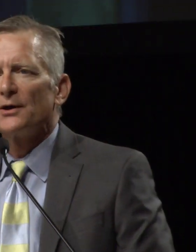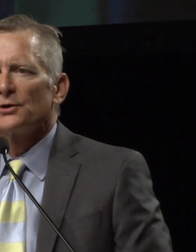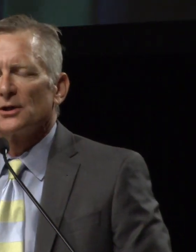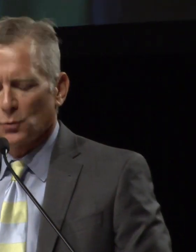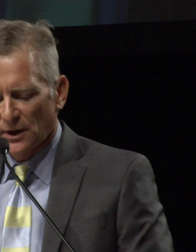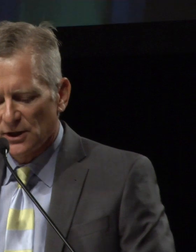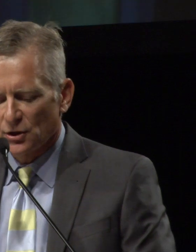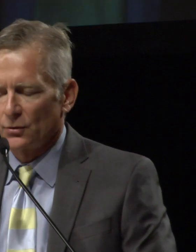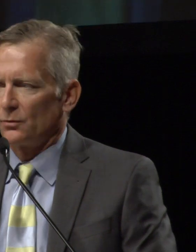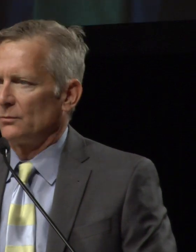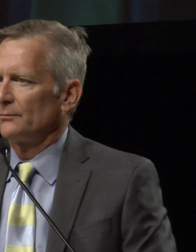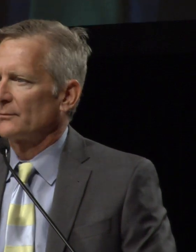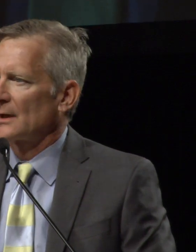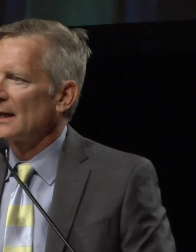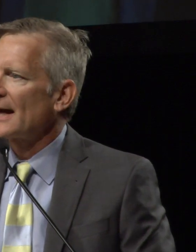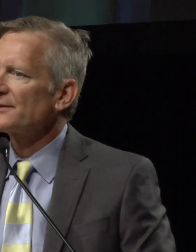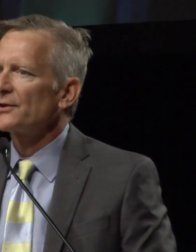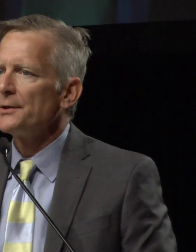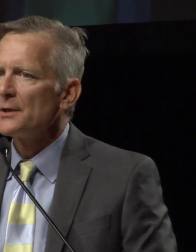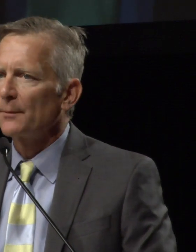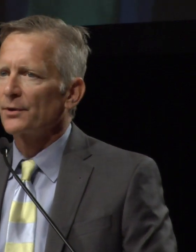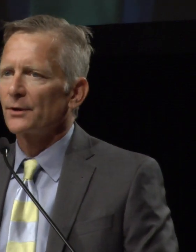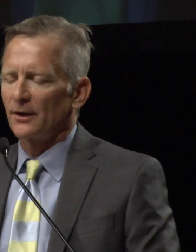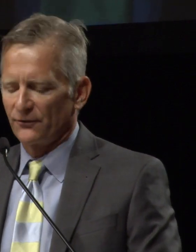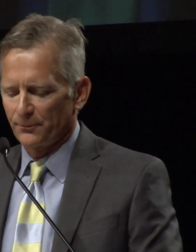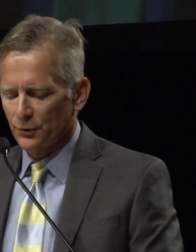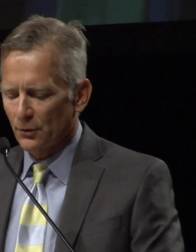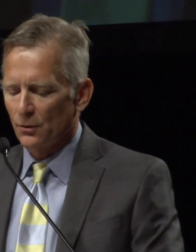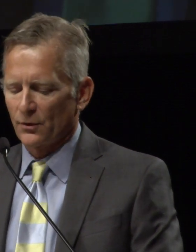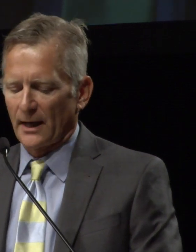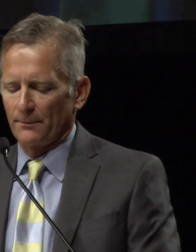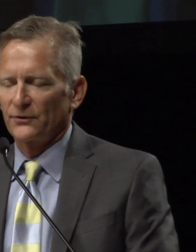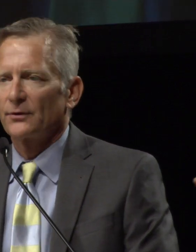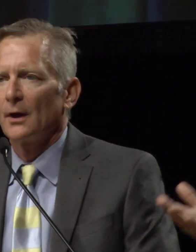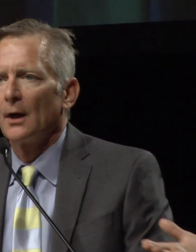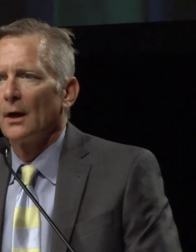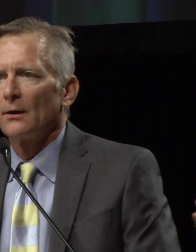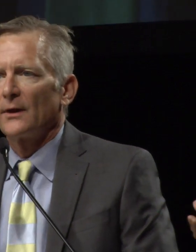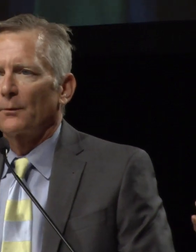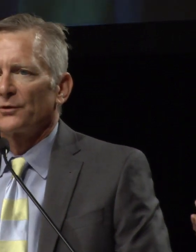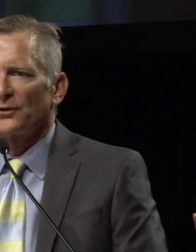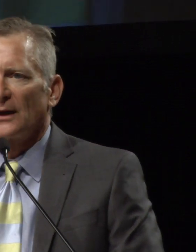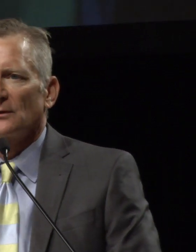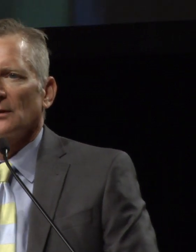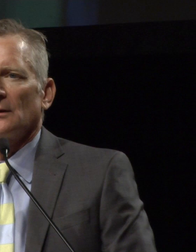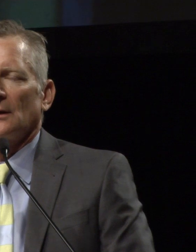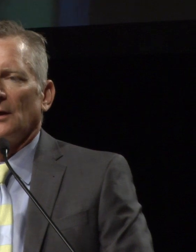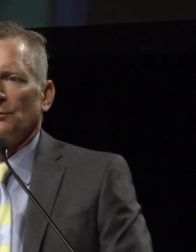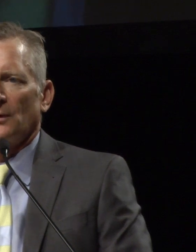222, THAT'S THE NUMBER OF PROGRAMS THAT WERE SENT AND